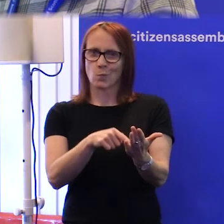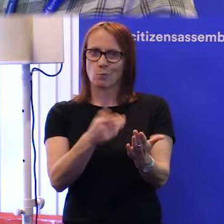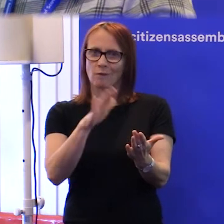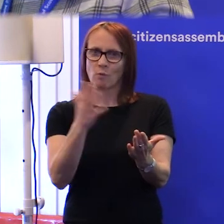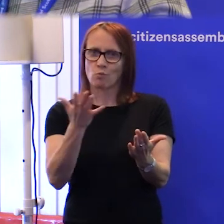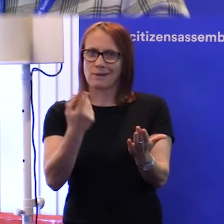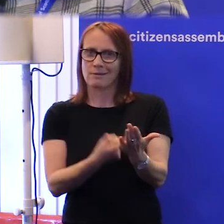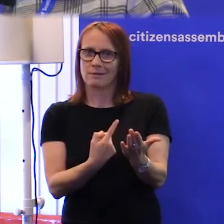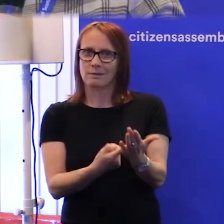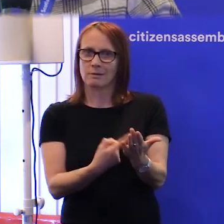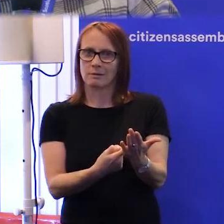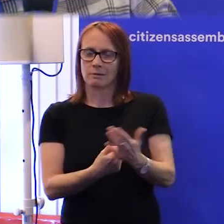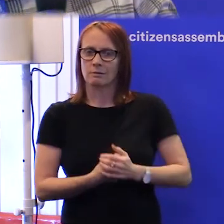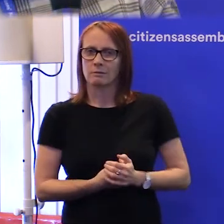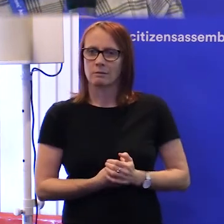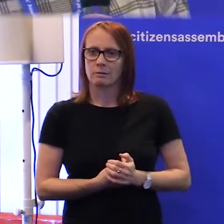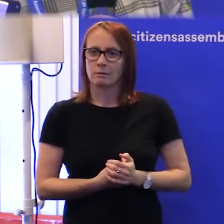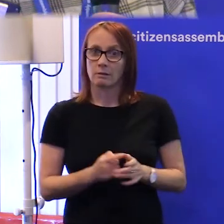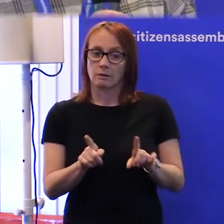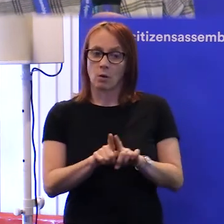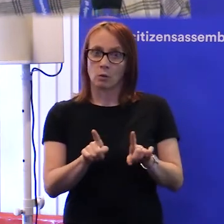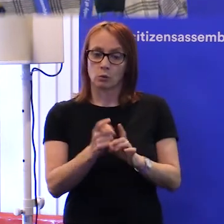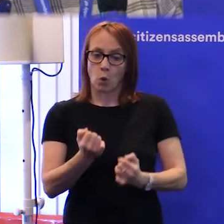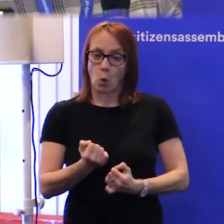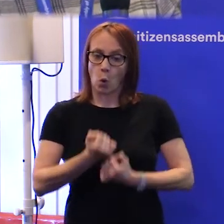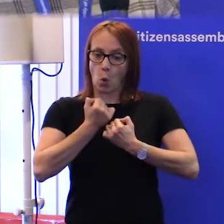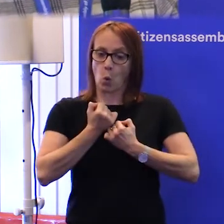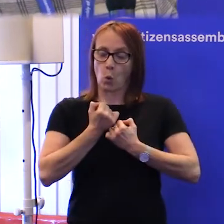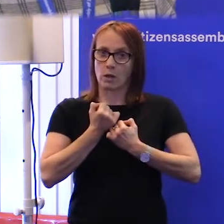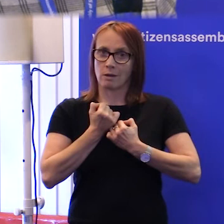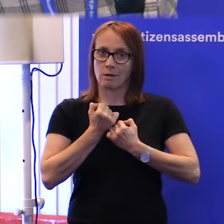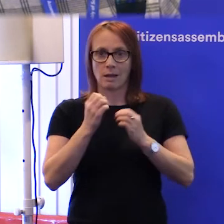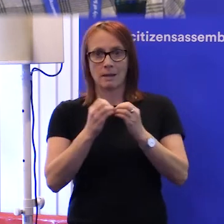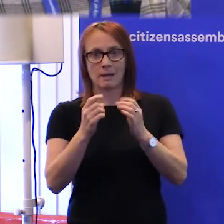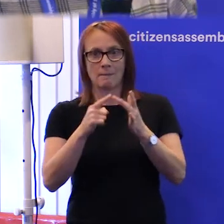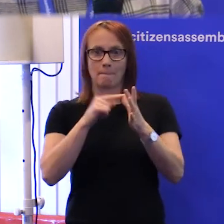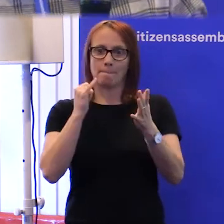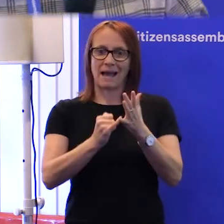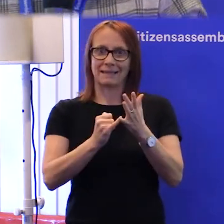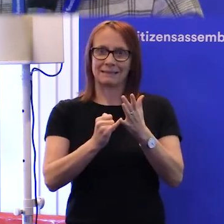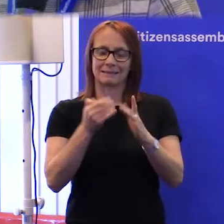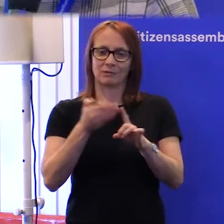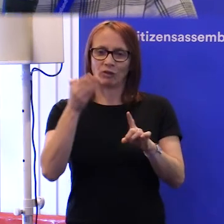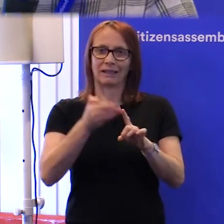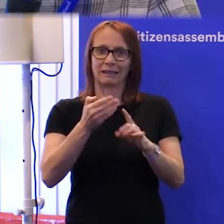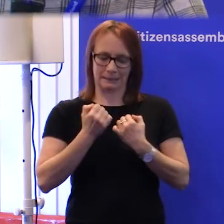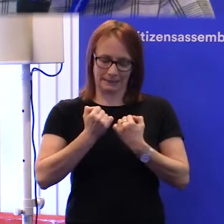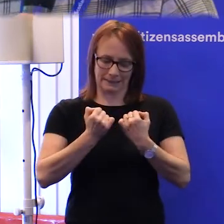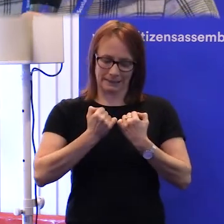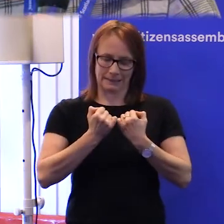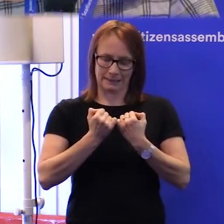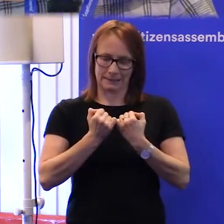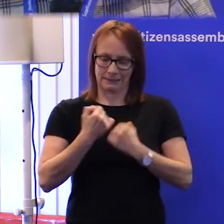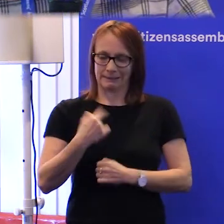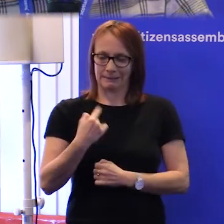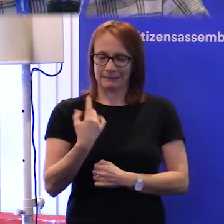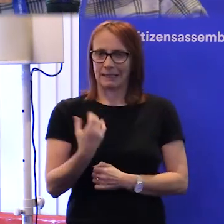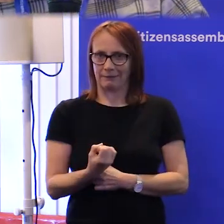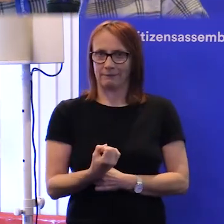also recognizing your own cognitive biases now cognitive biases is really